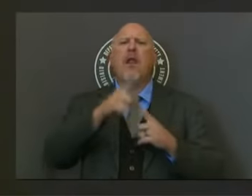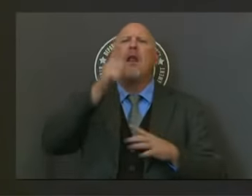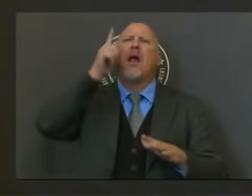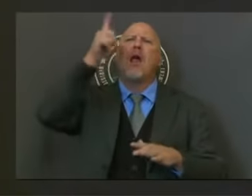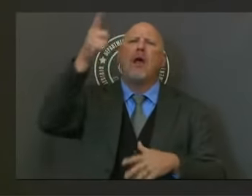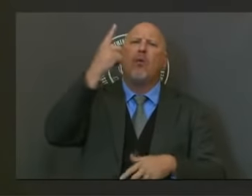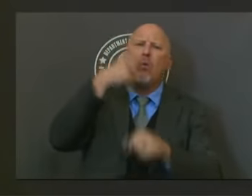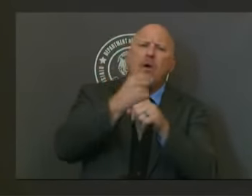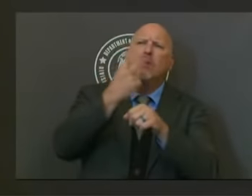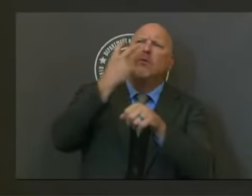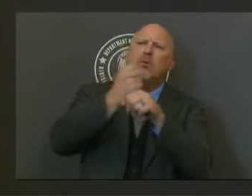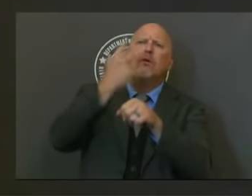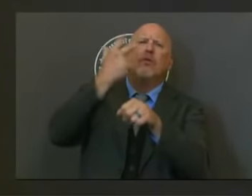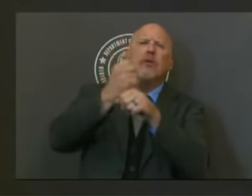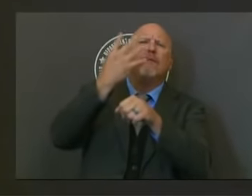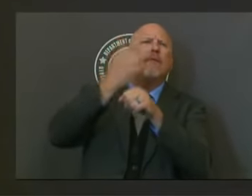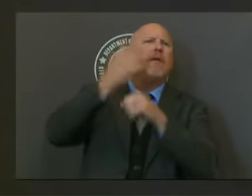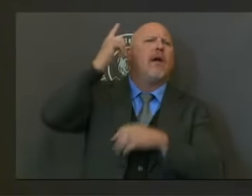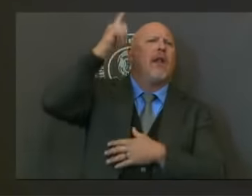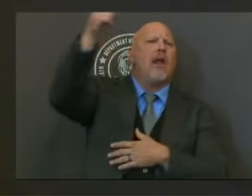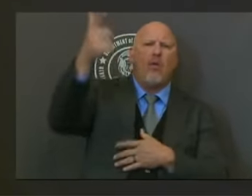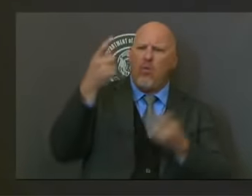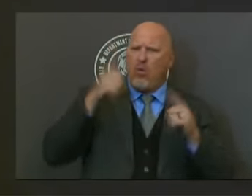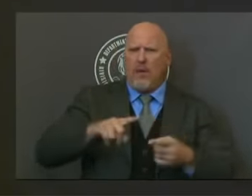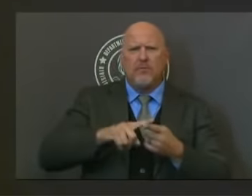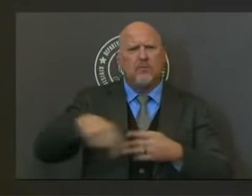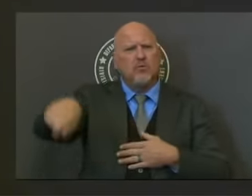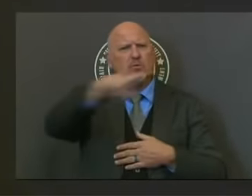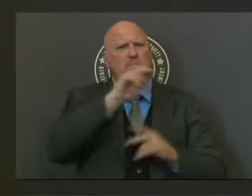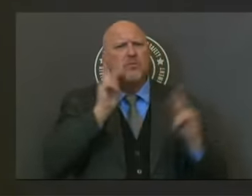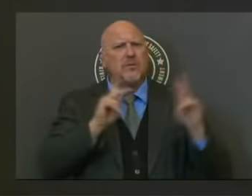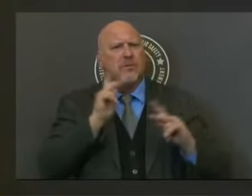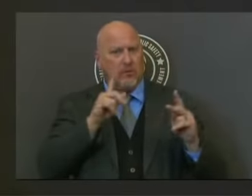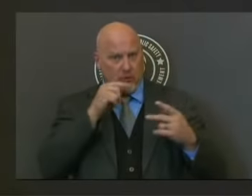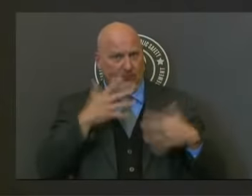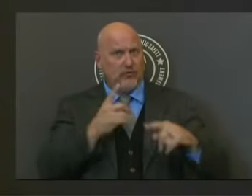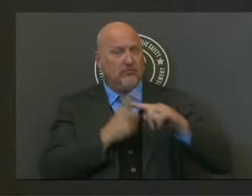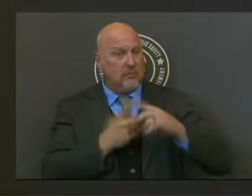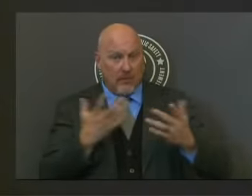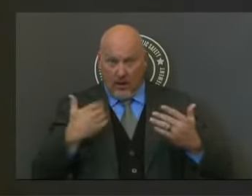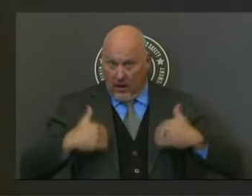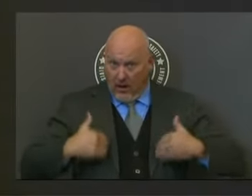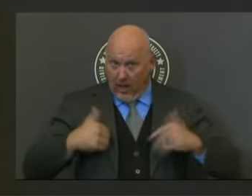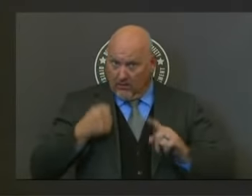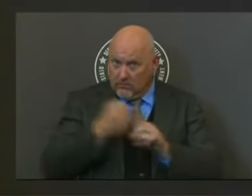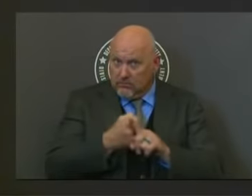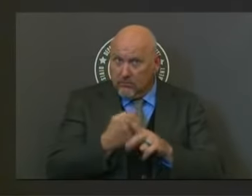the long term were stirring to learn and and there's certainly